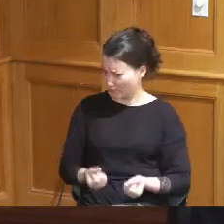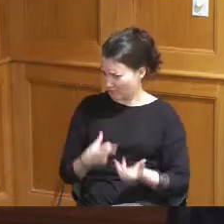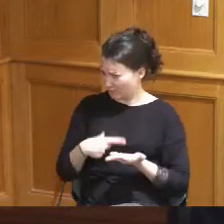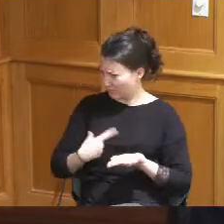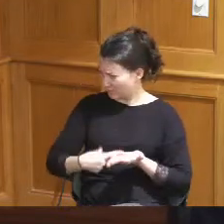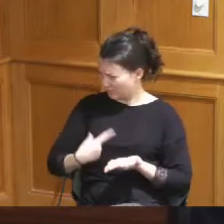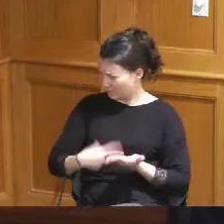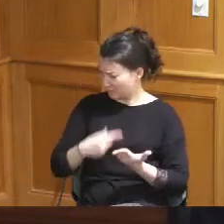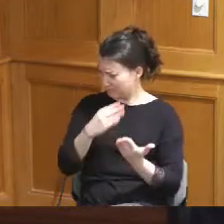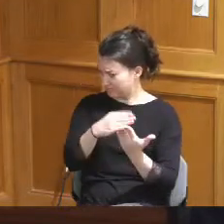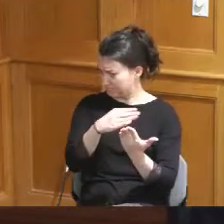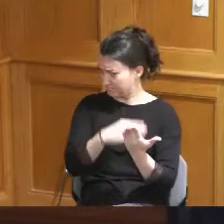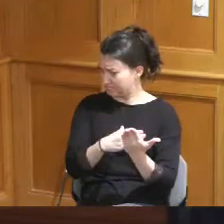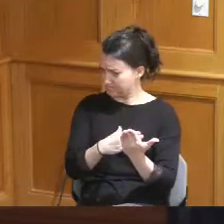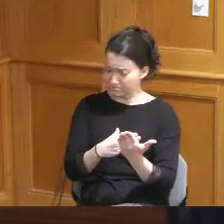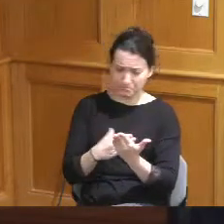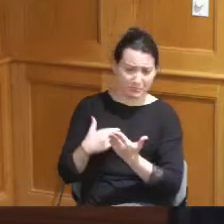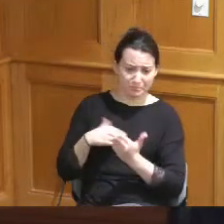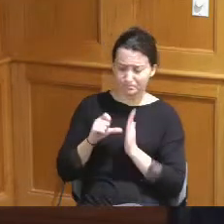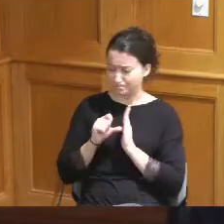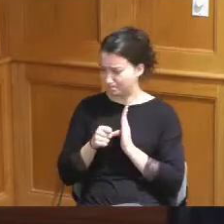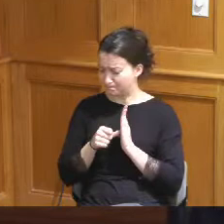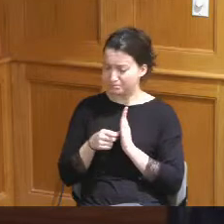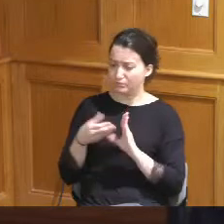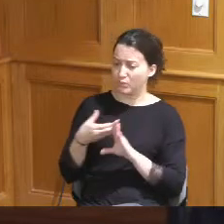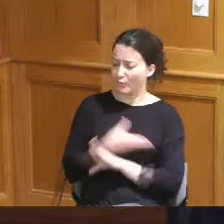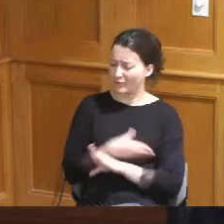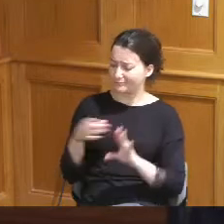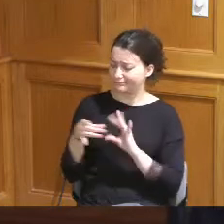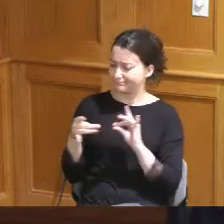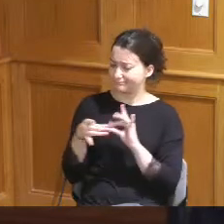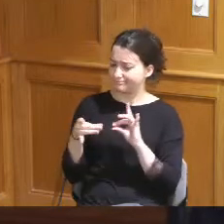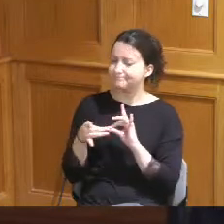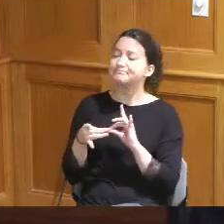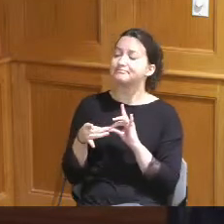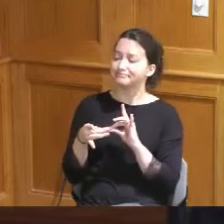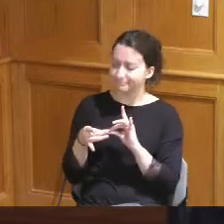to have on each of these items I just wanted to highlight them in advance but we've got an item